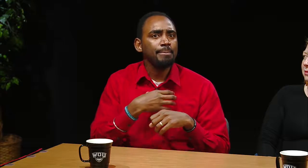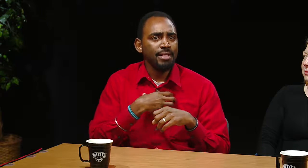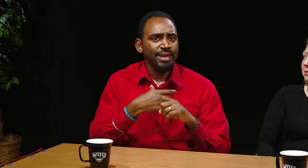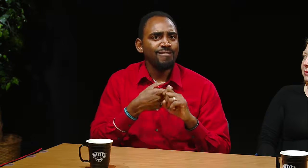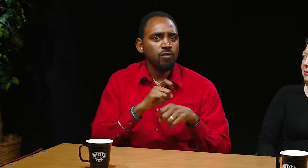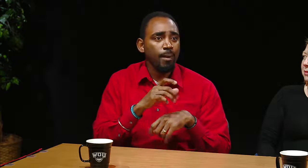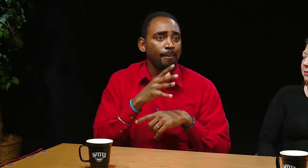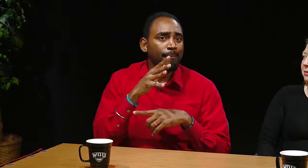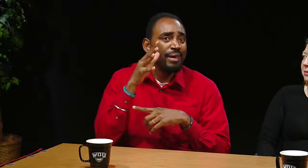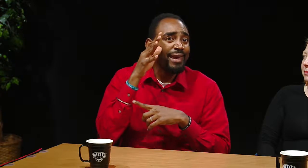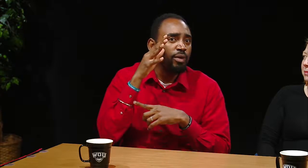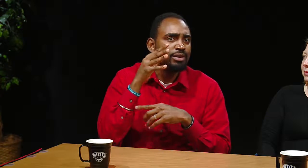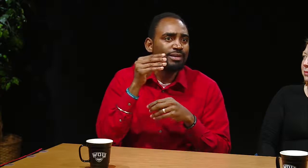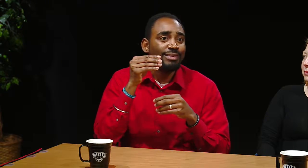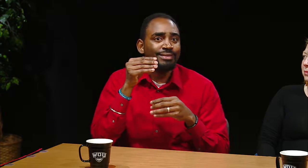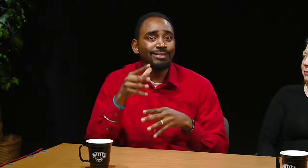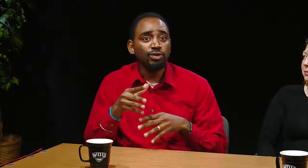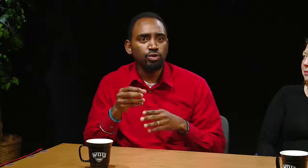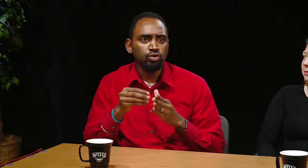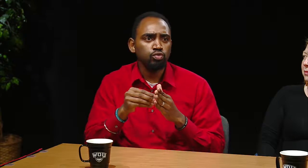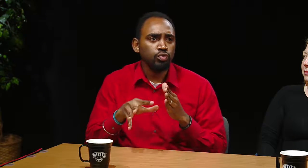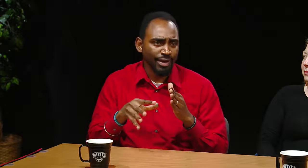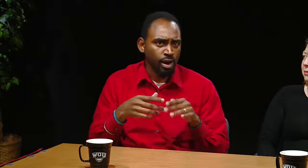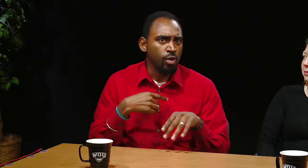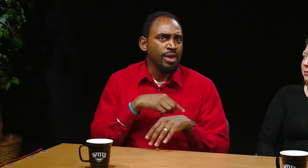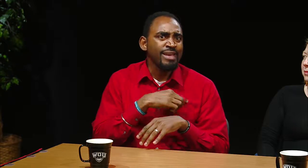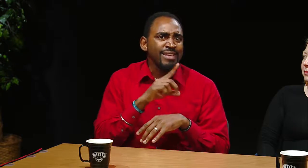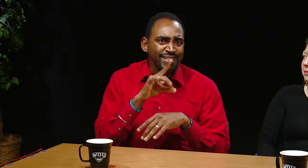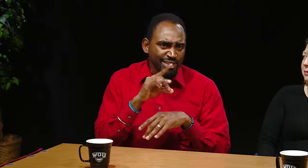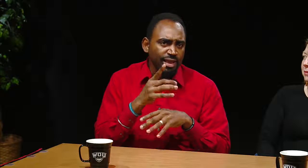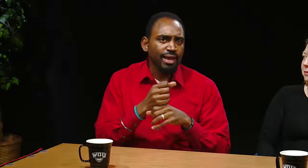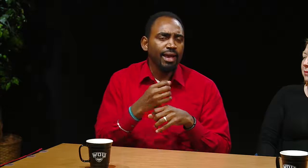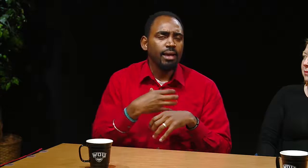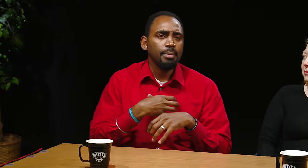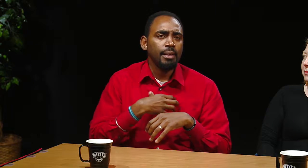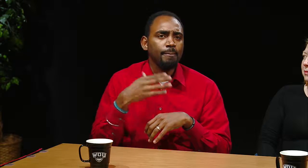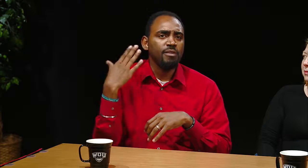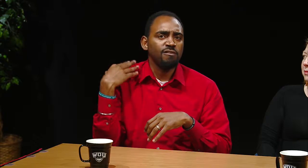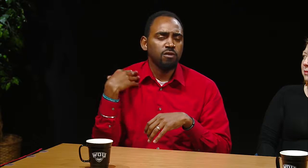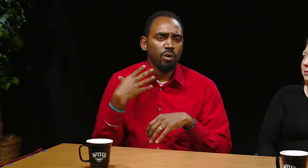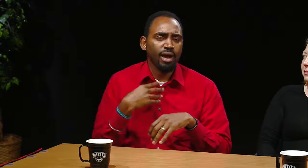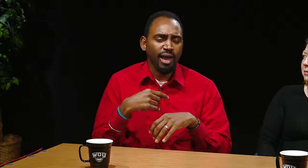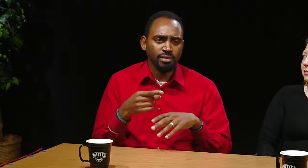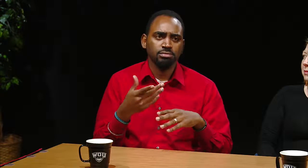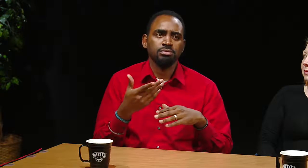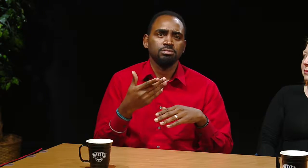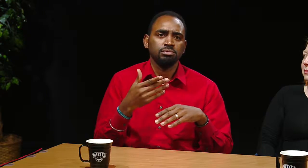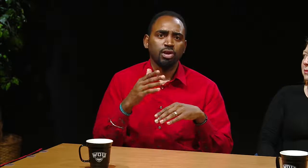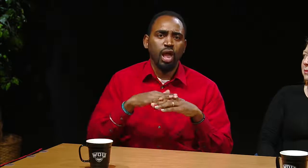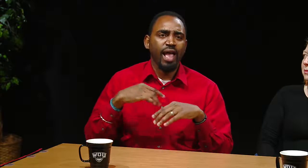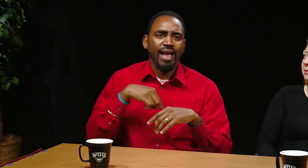And I think that I really respect the people at Western because there is a big push for captioning,